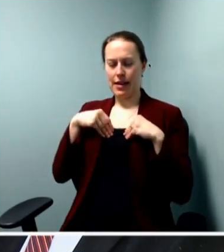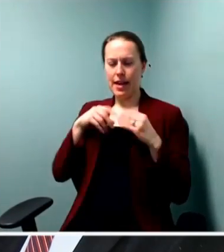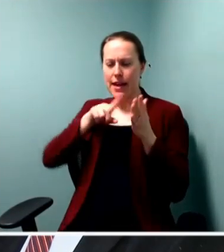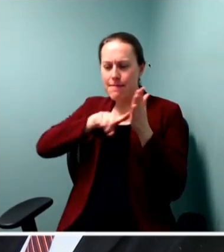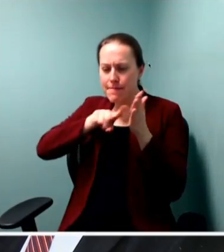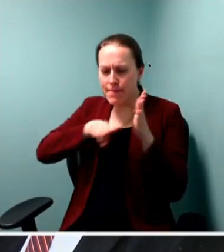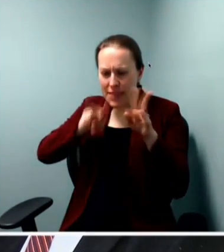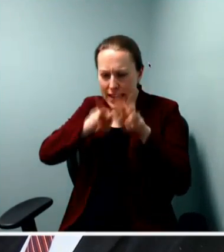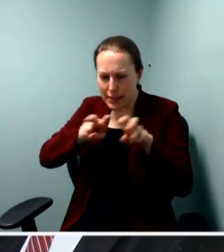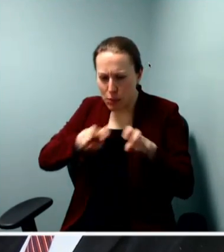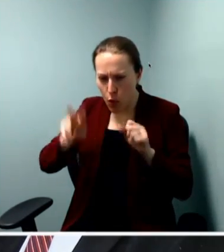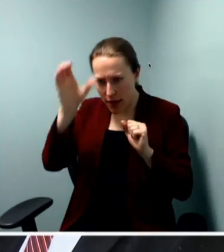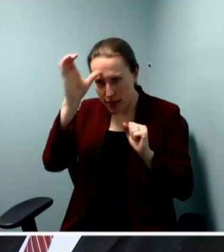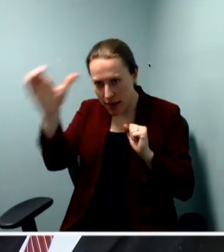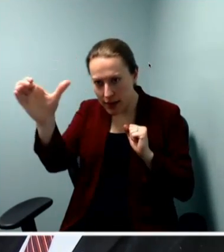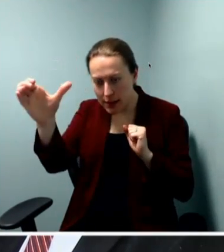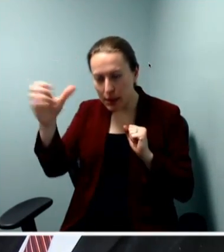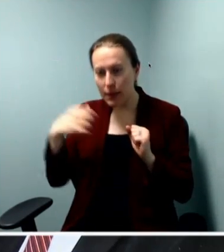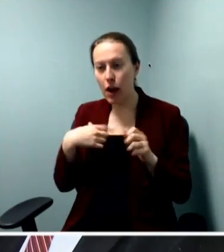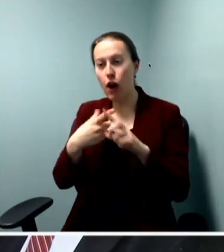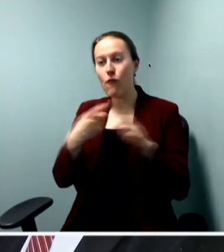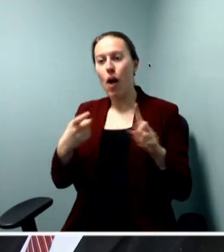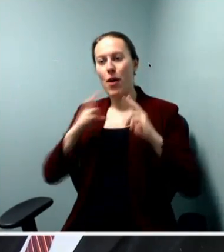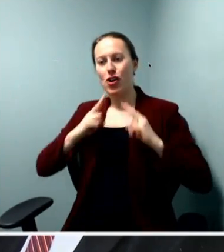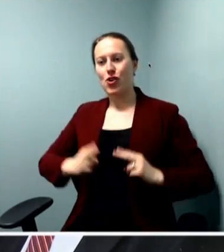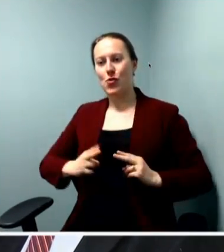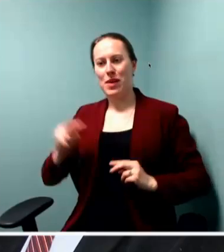But from the human sense. It's not about this machine.